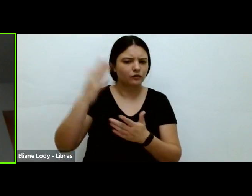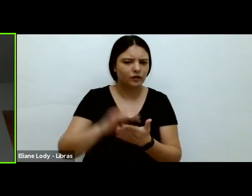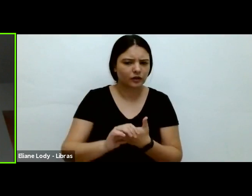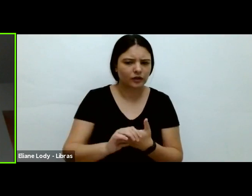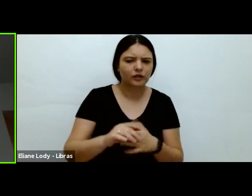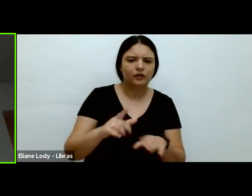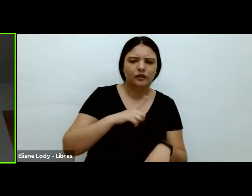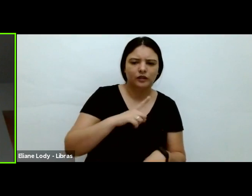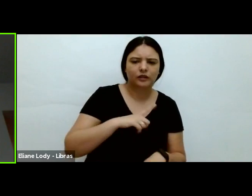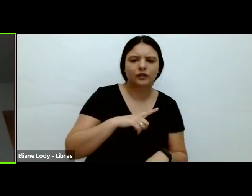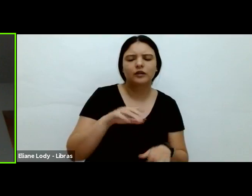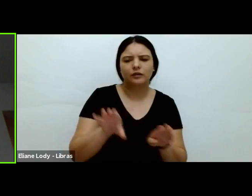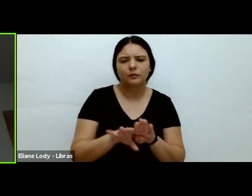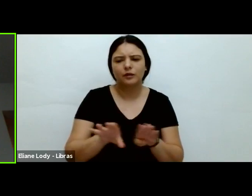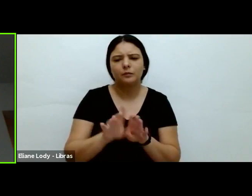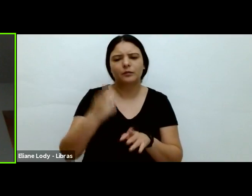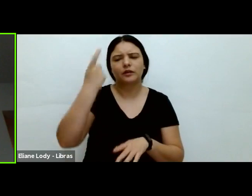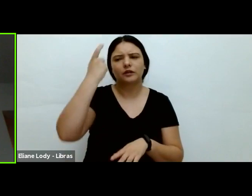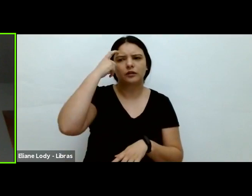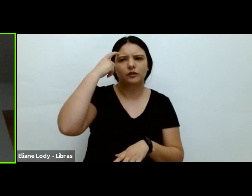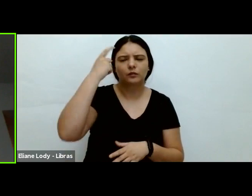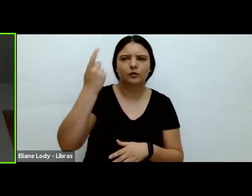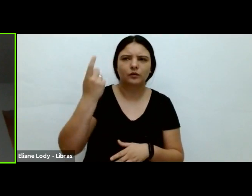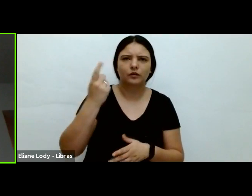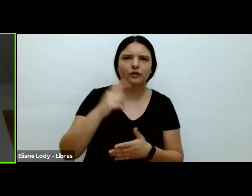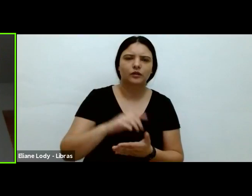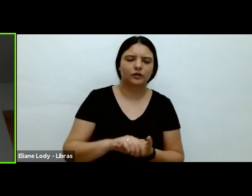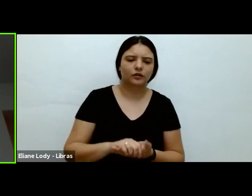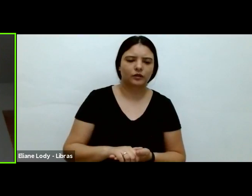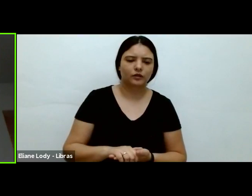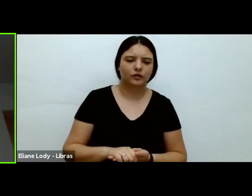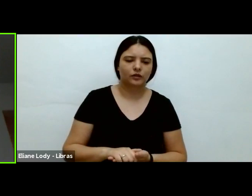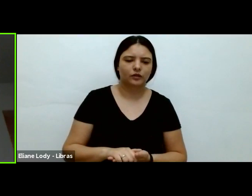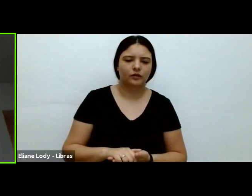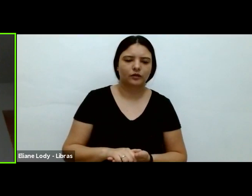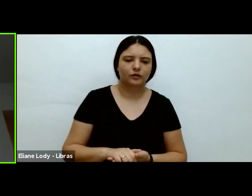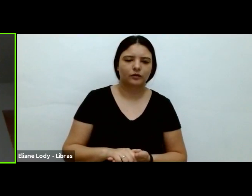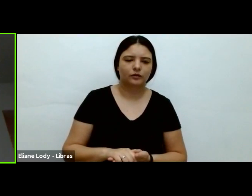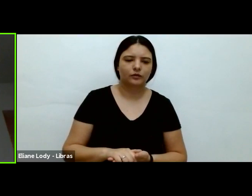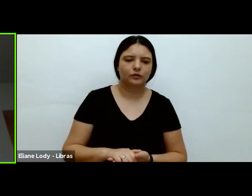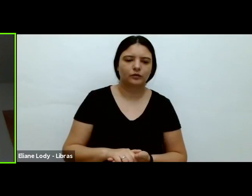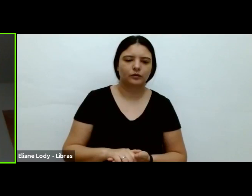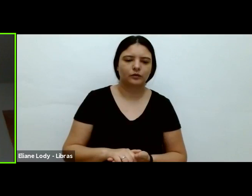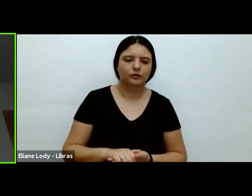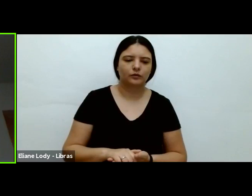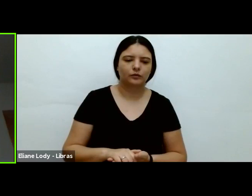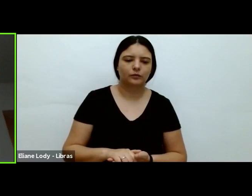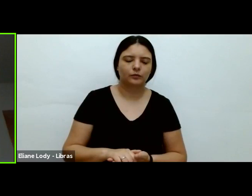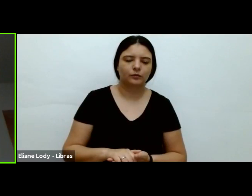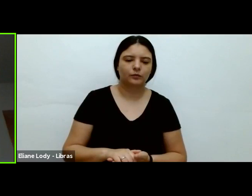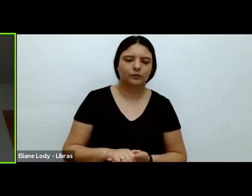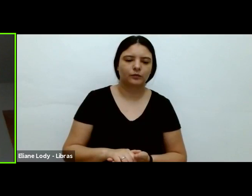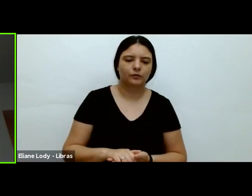into account. the. the late legging take.